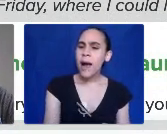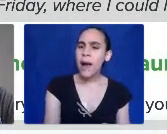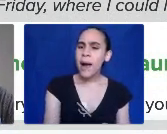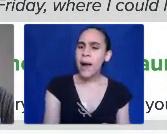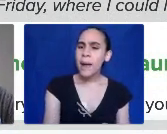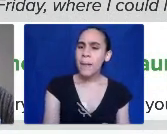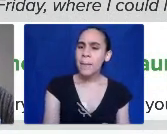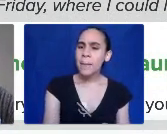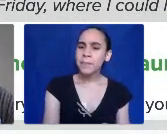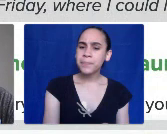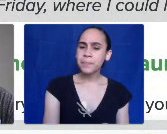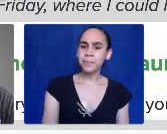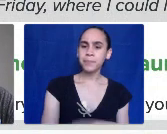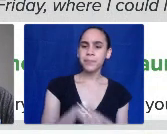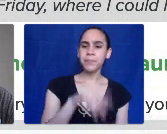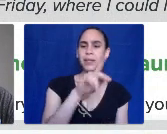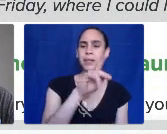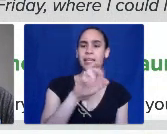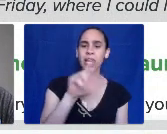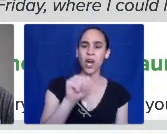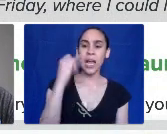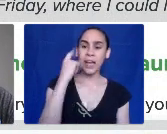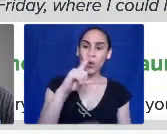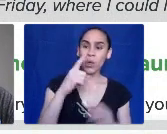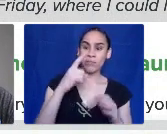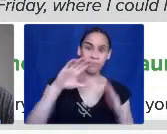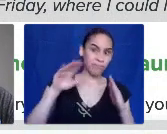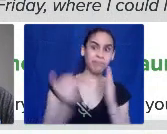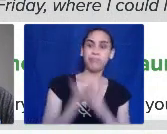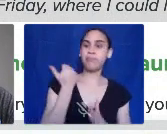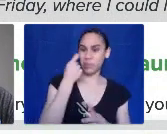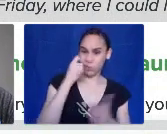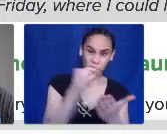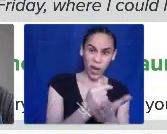boot camp or in your first role how should the relative space be given in the resume change